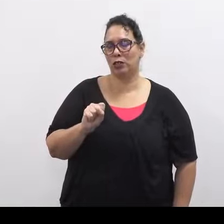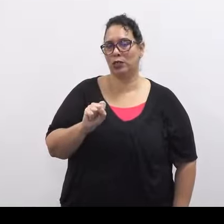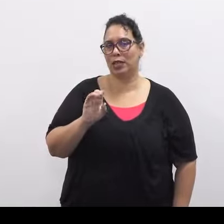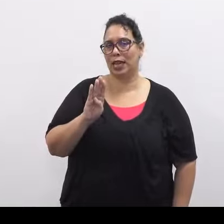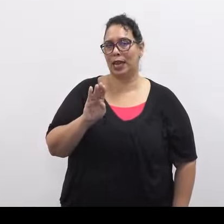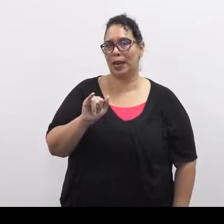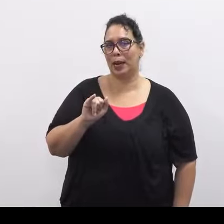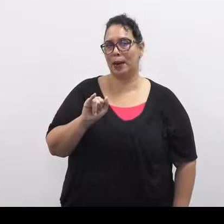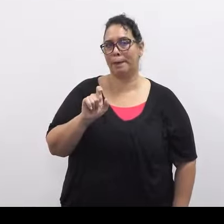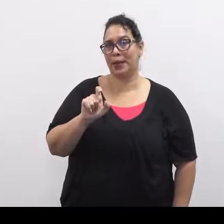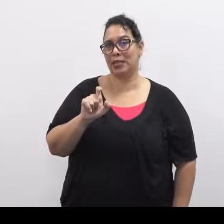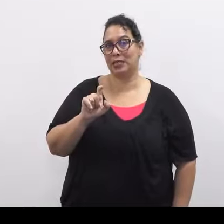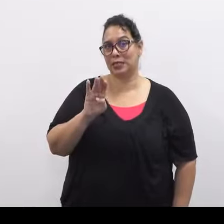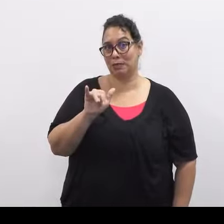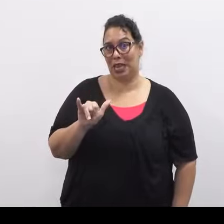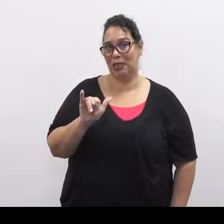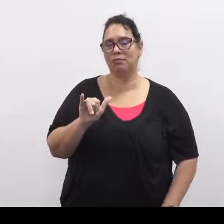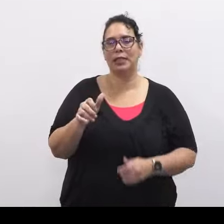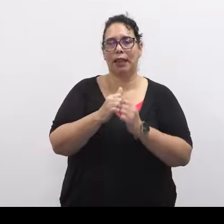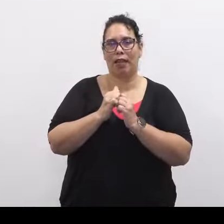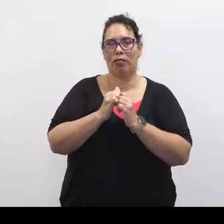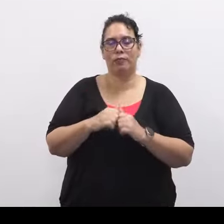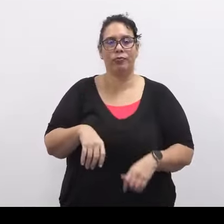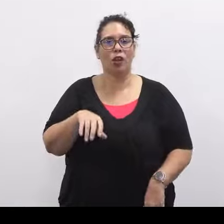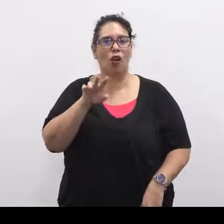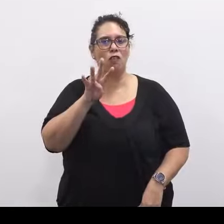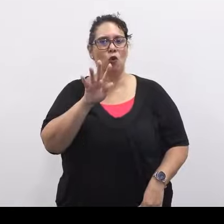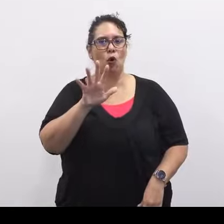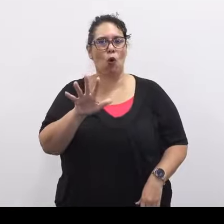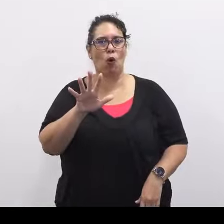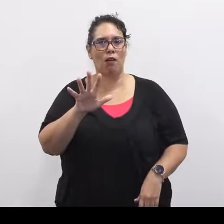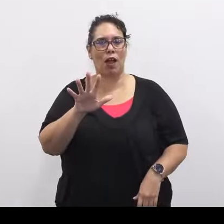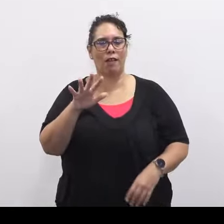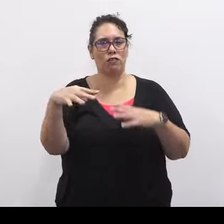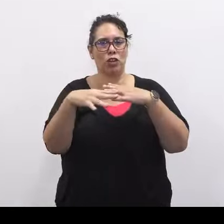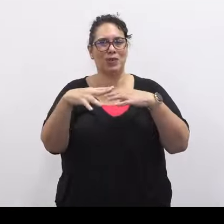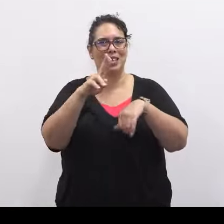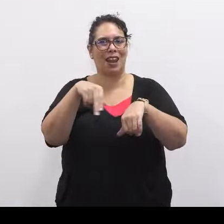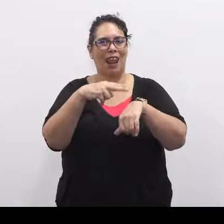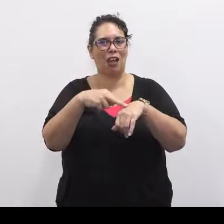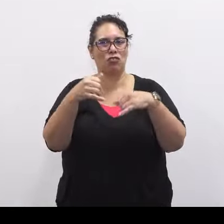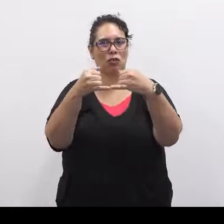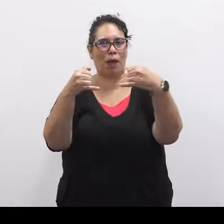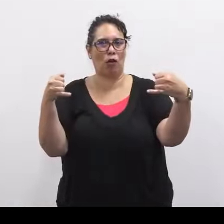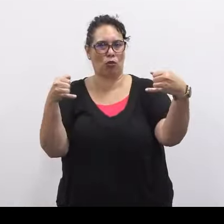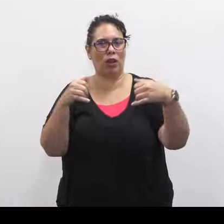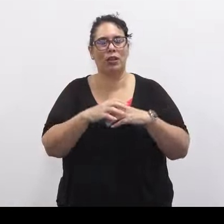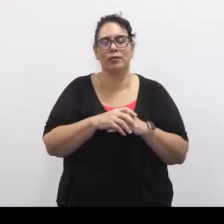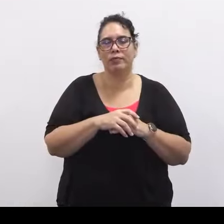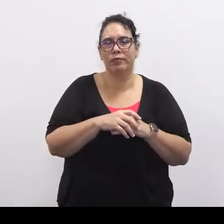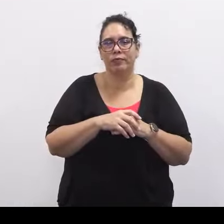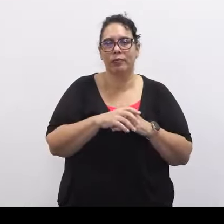using the 405 Freeway as a natural boundary. And related to the 405, there's a sense to review